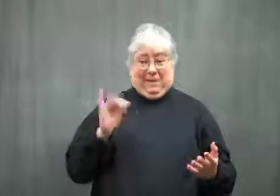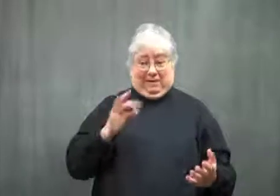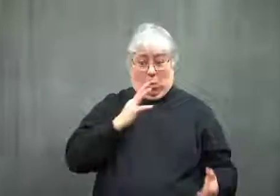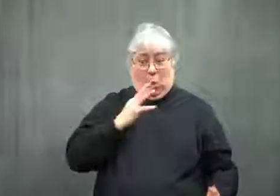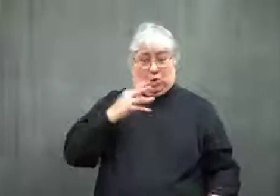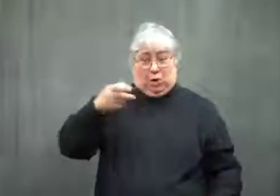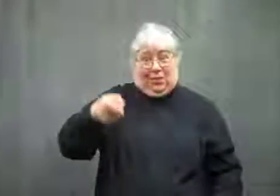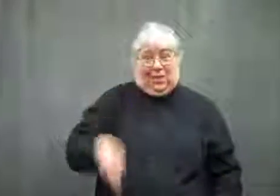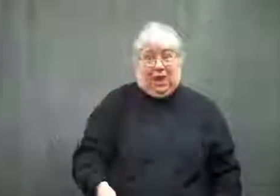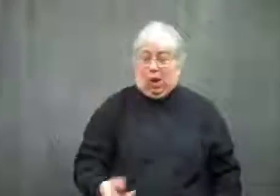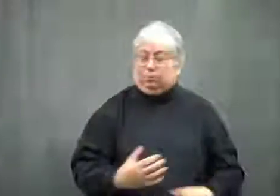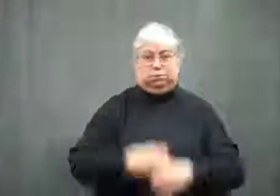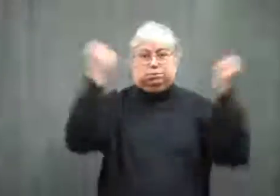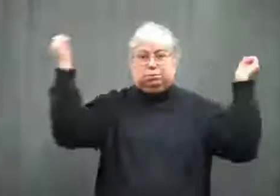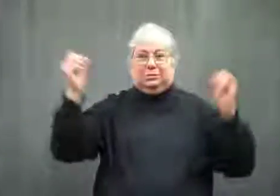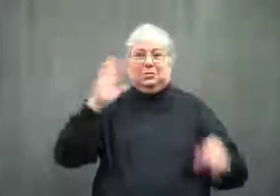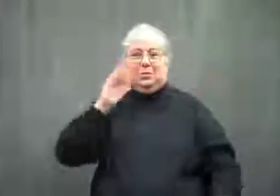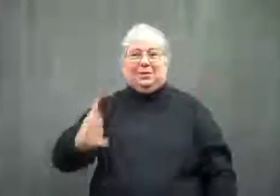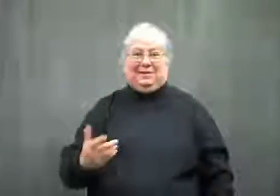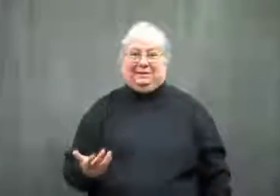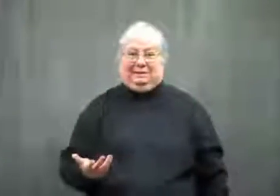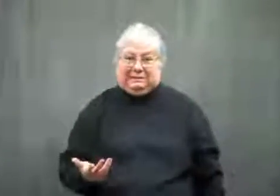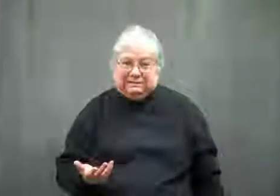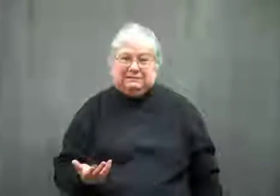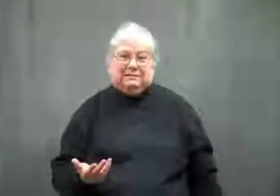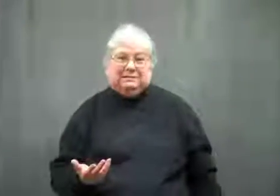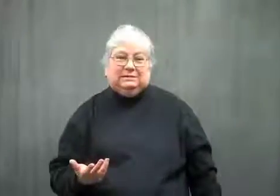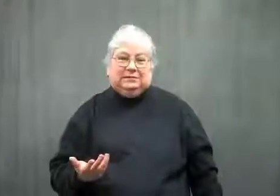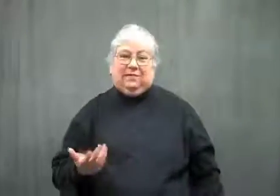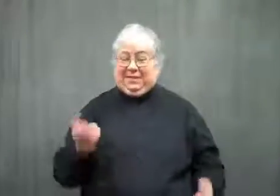but if there's water in there, it will explode.